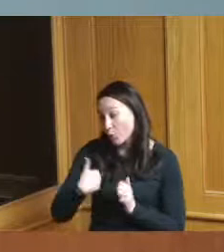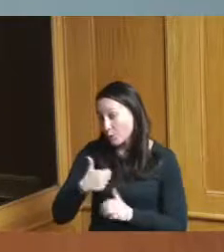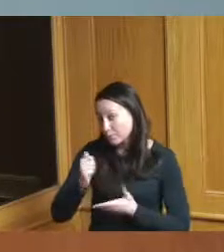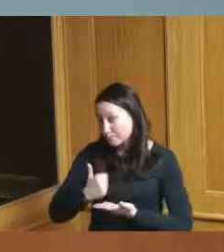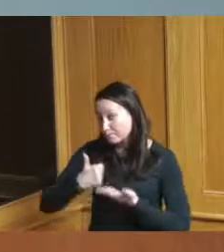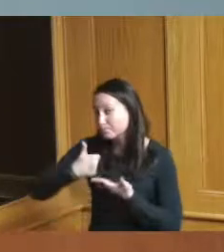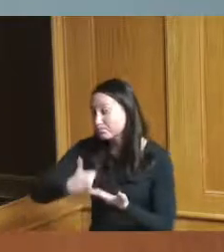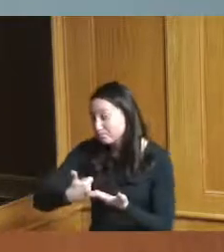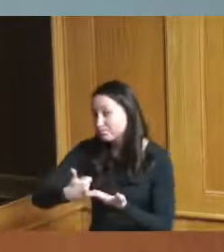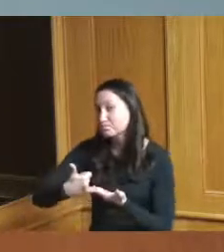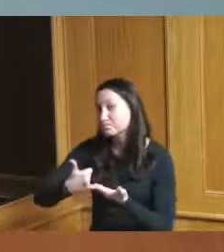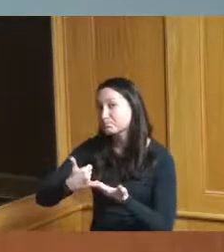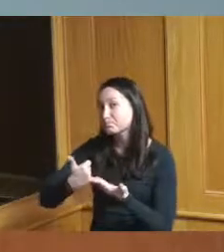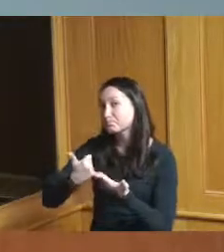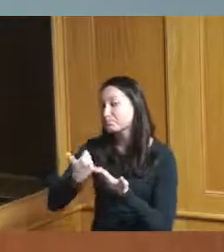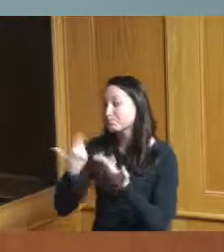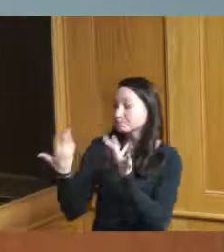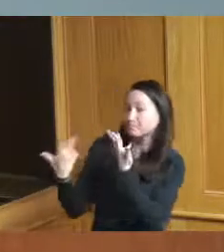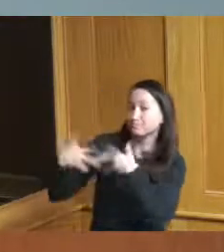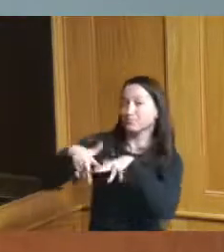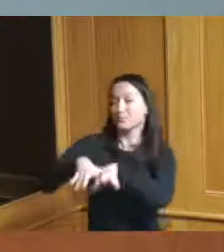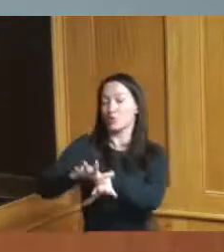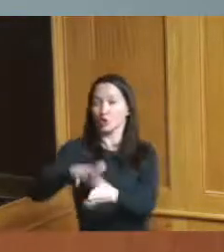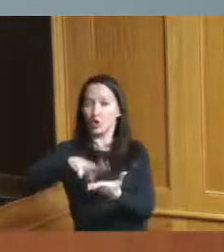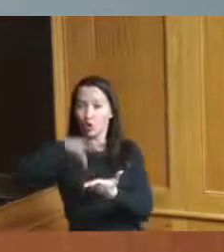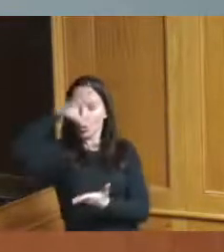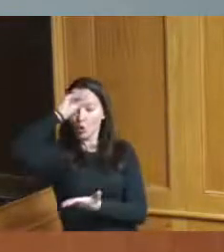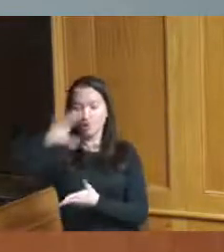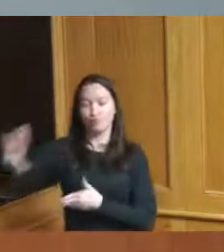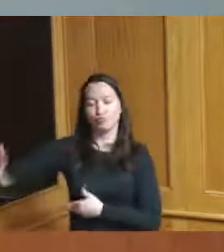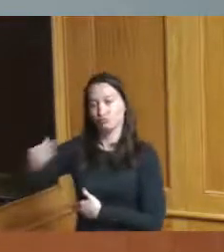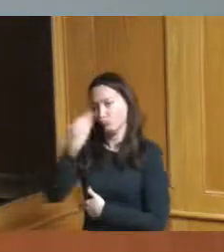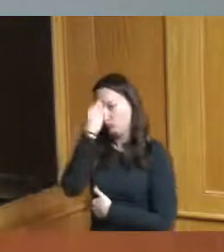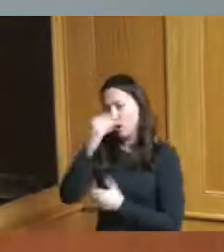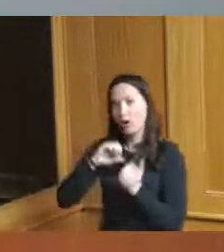fold in to what you guys are learning and what you know and how then we as a county